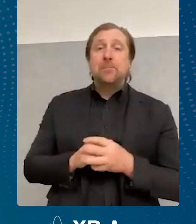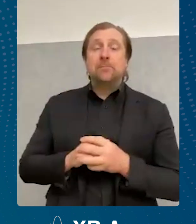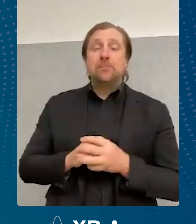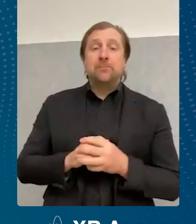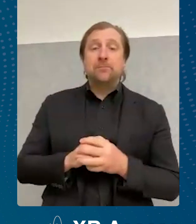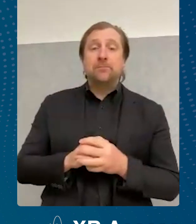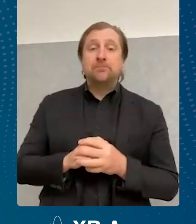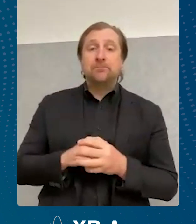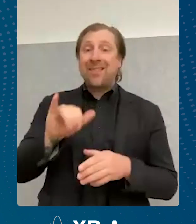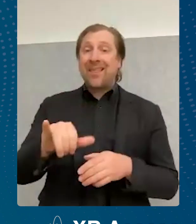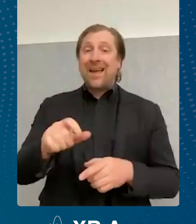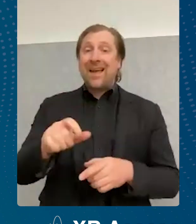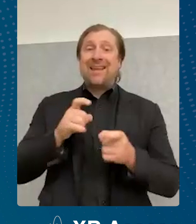That also gave me more confidence